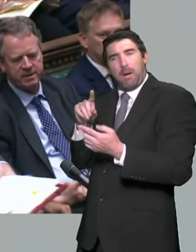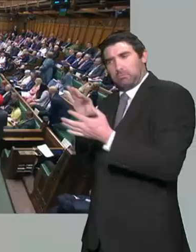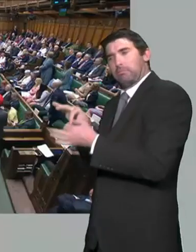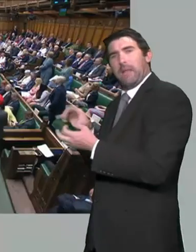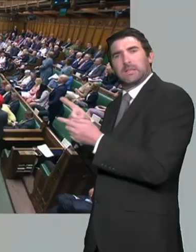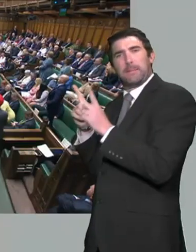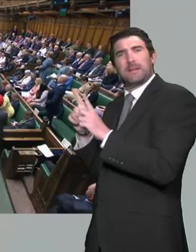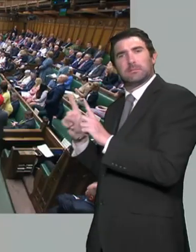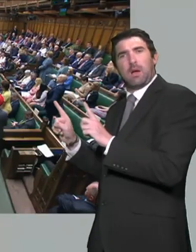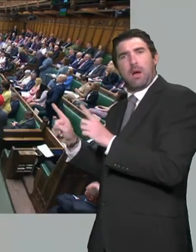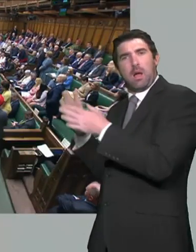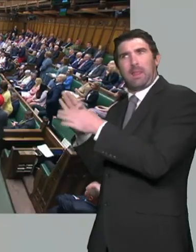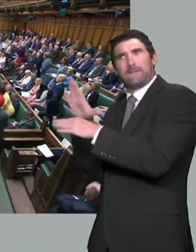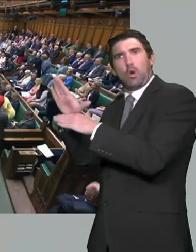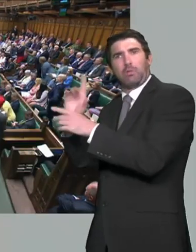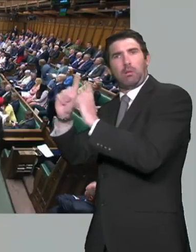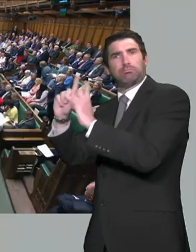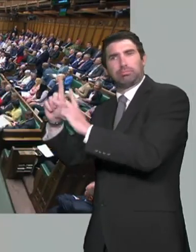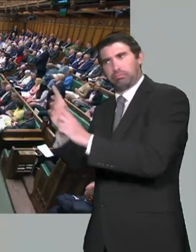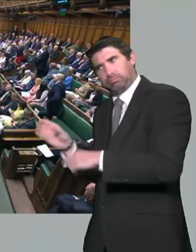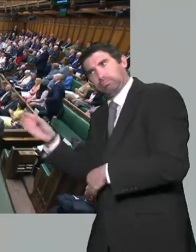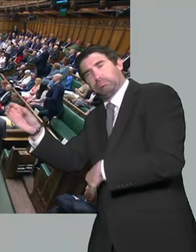Caroline Ansell (Eastbourne) (Con) Q8.